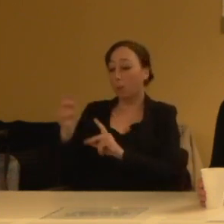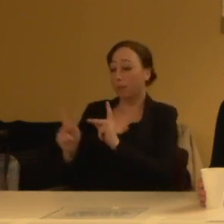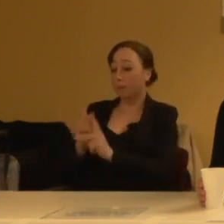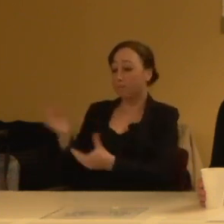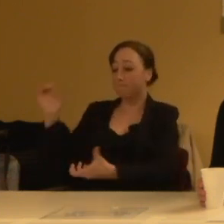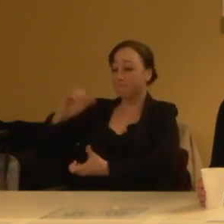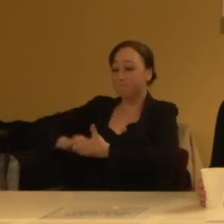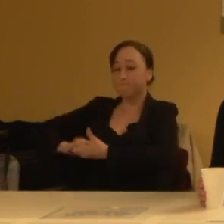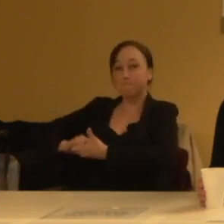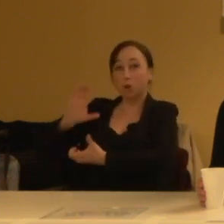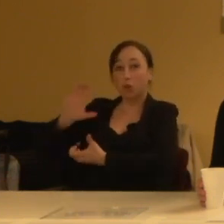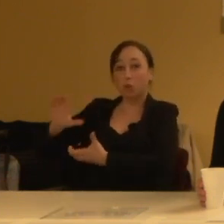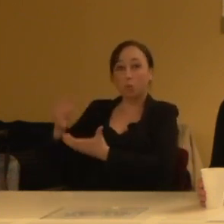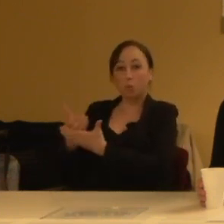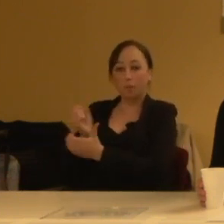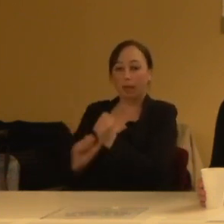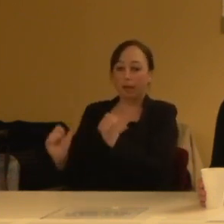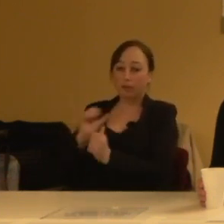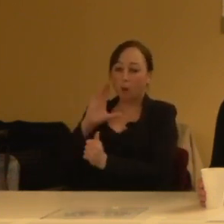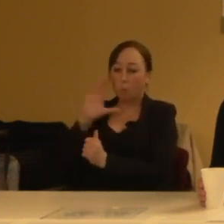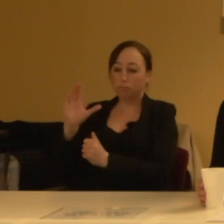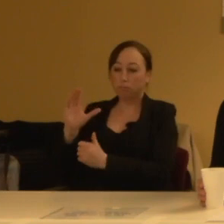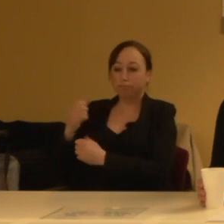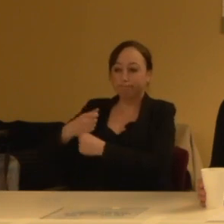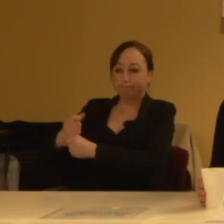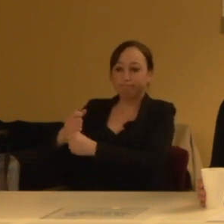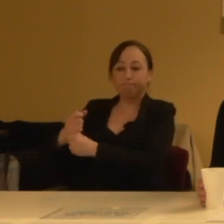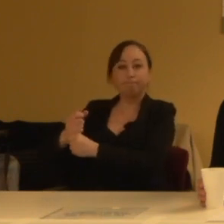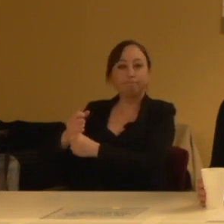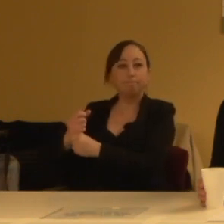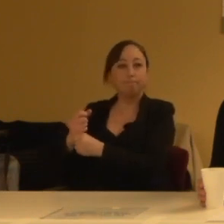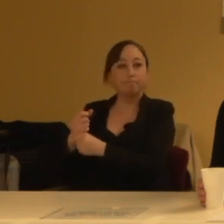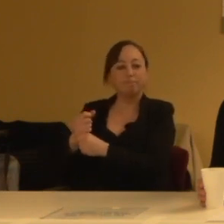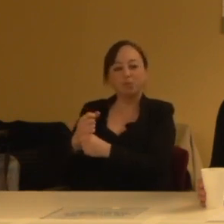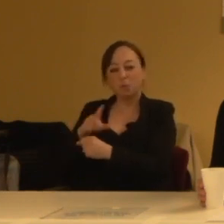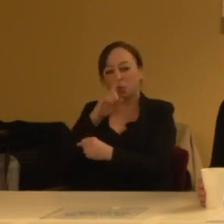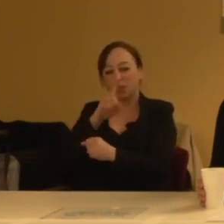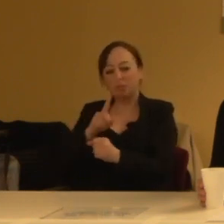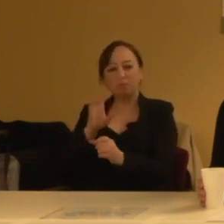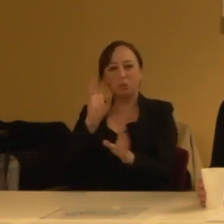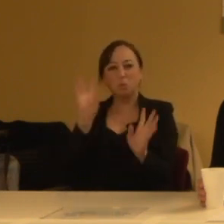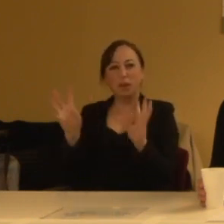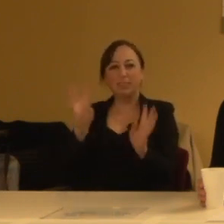like their new plays. So we would do, I mean, you know, in the craziest, weirdest venues, warehouse spaces,